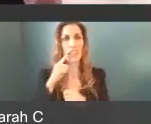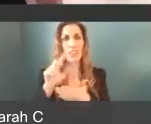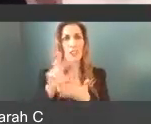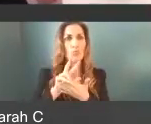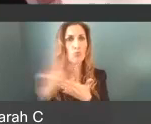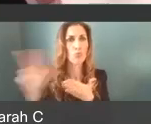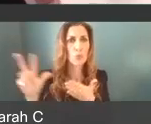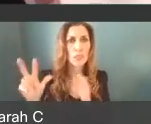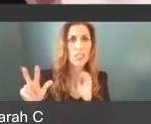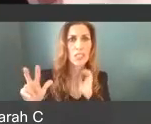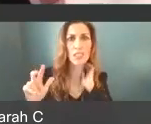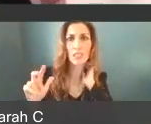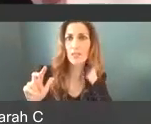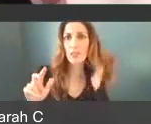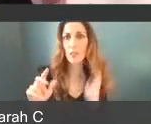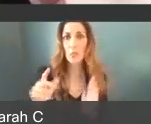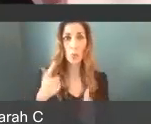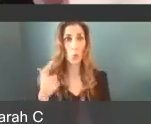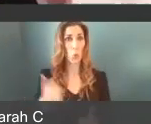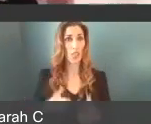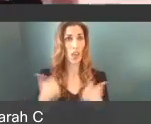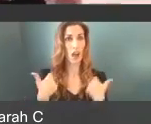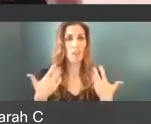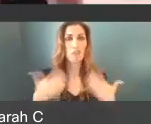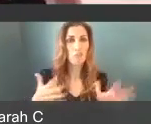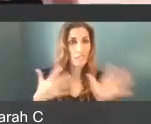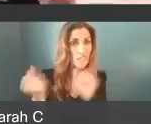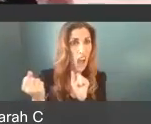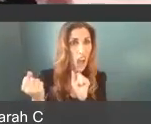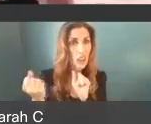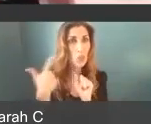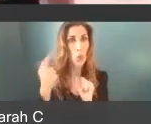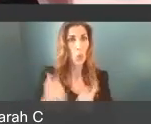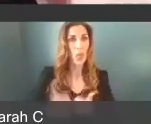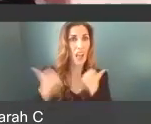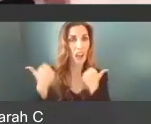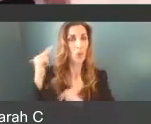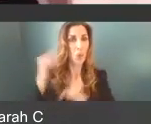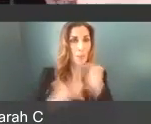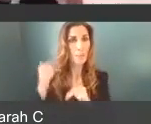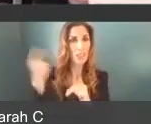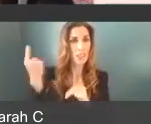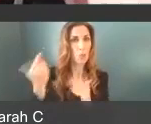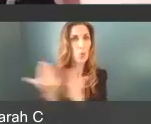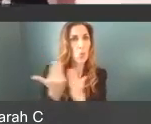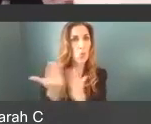to go live, which is actually quite quick when you're building something of this complexity. So